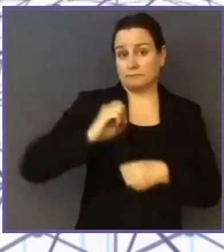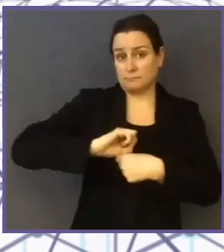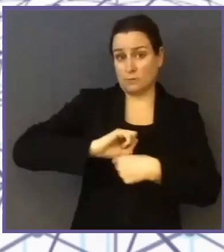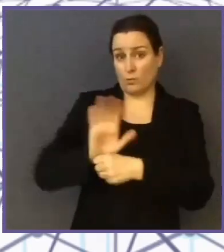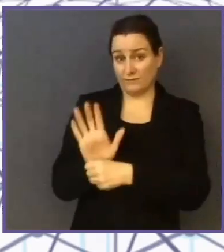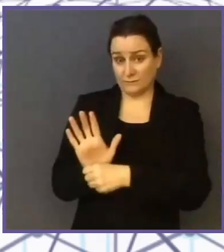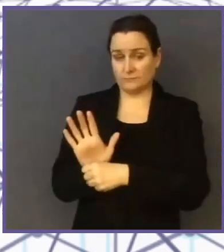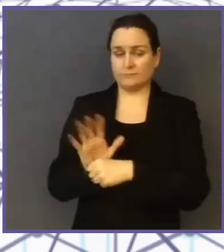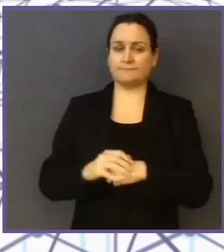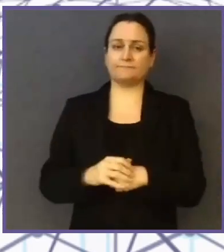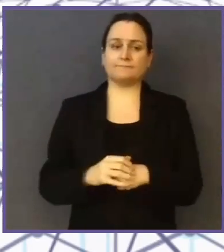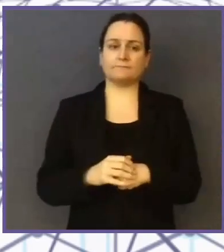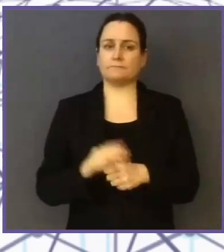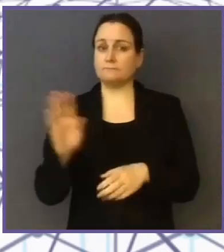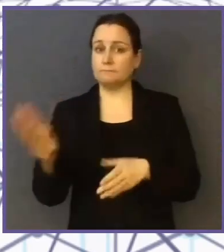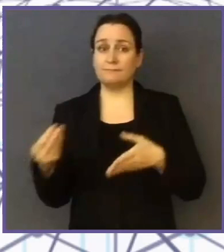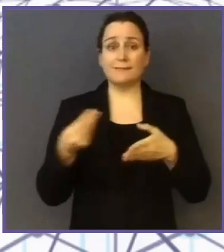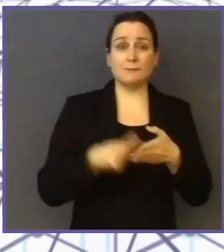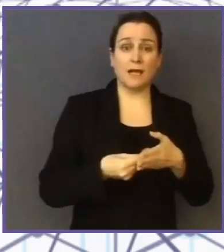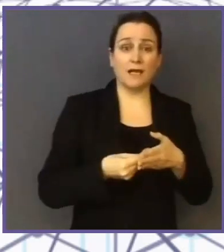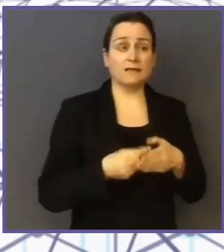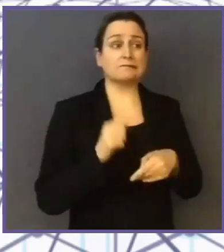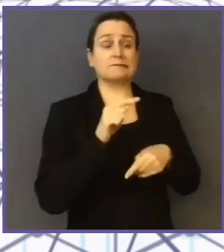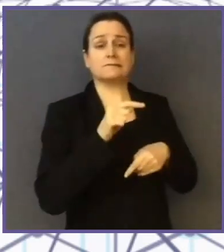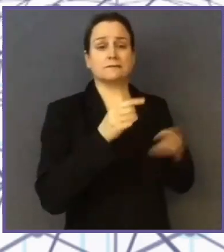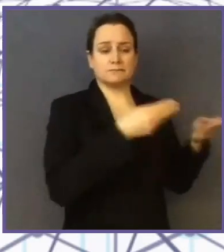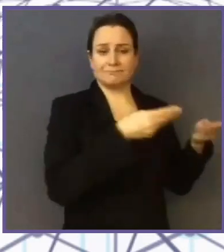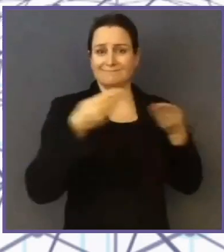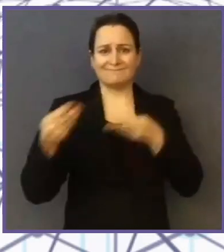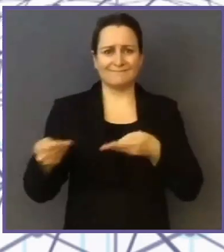many people strongly believe that now more than ever is the time to reexamine where more